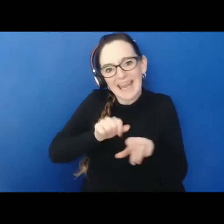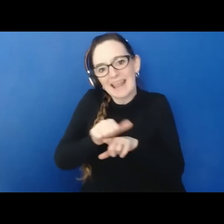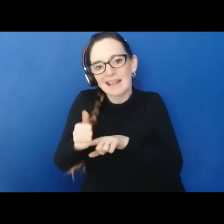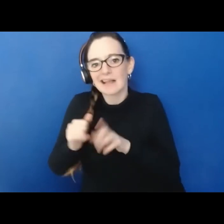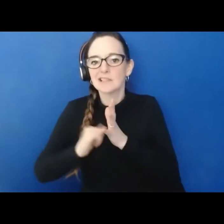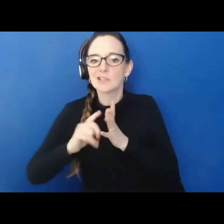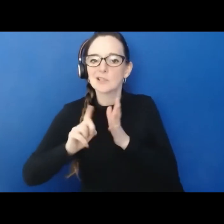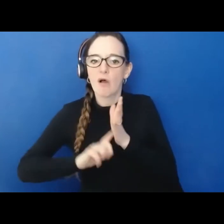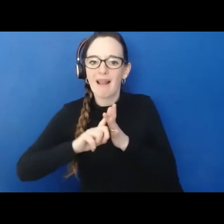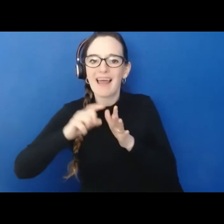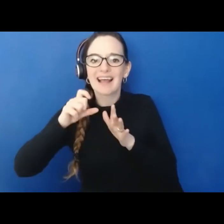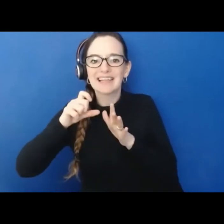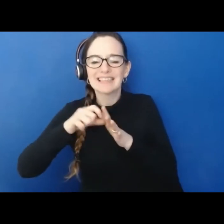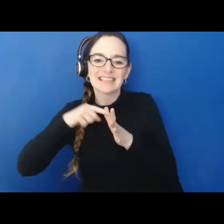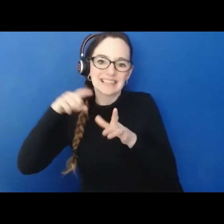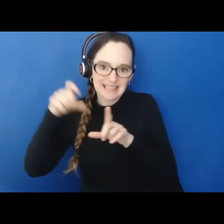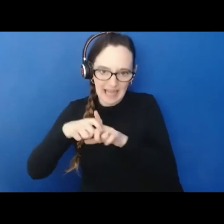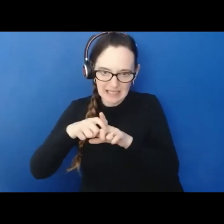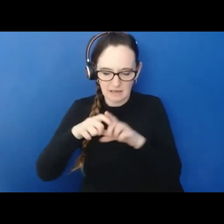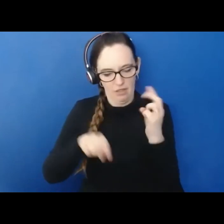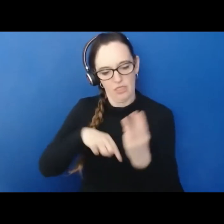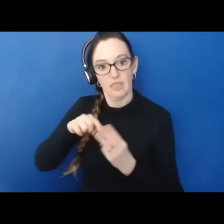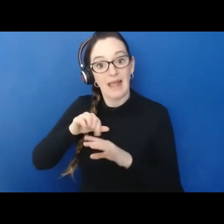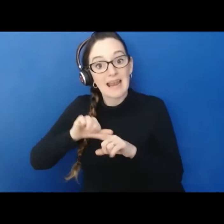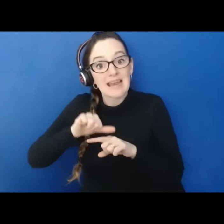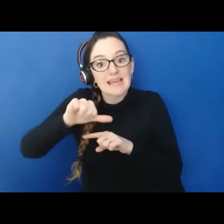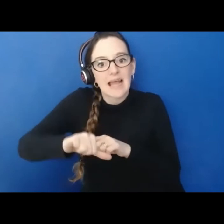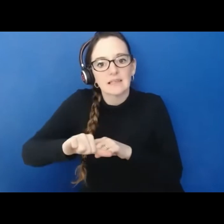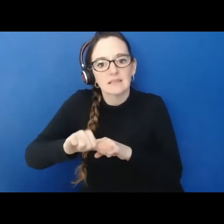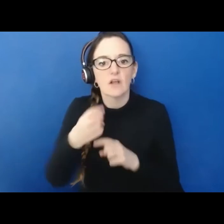After that, the three of us are going to have a conversation.